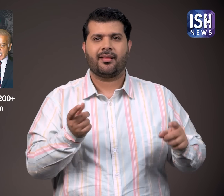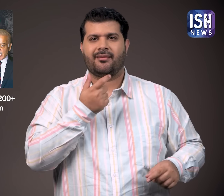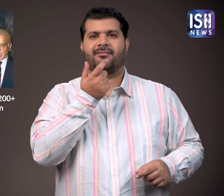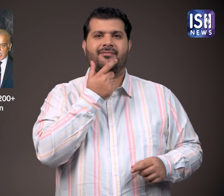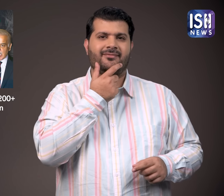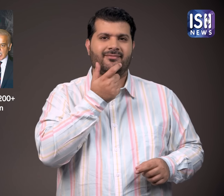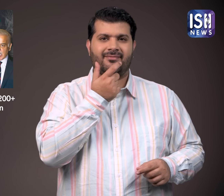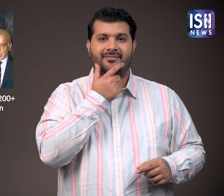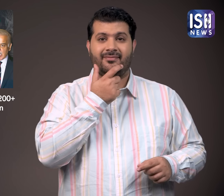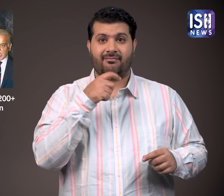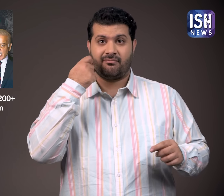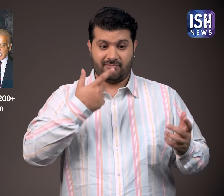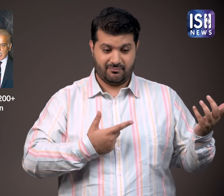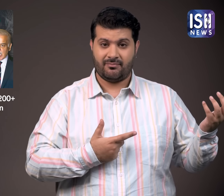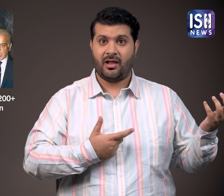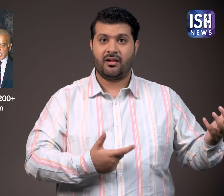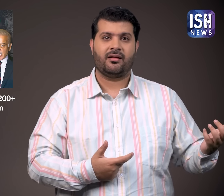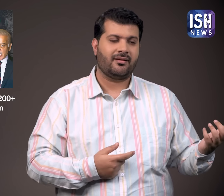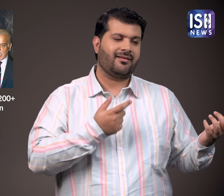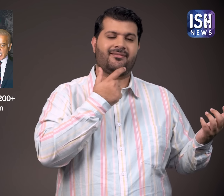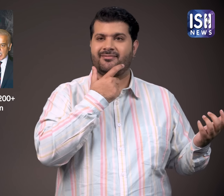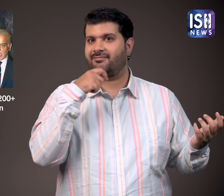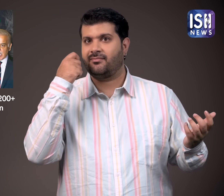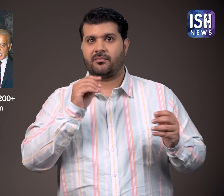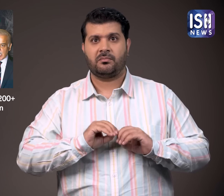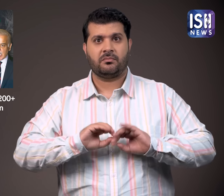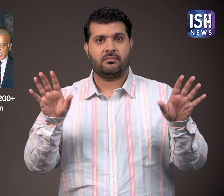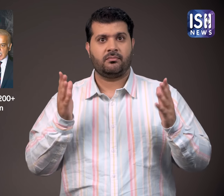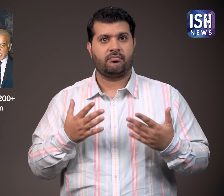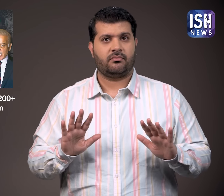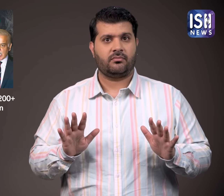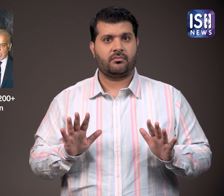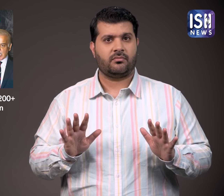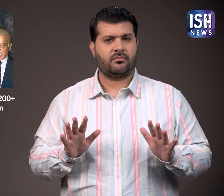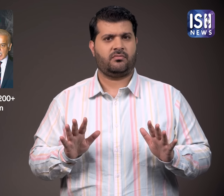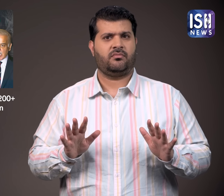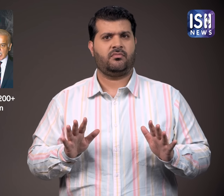She is smiling and holding a huge gun in the viral video.